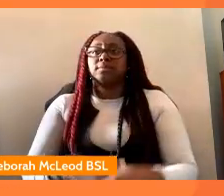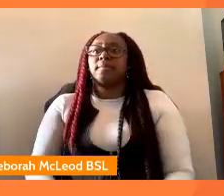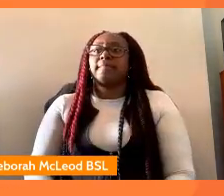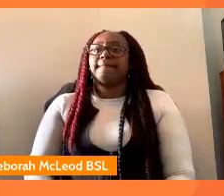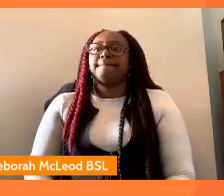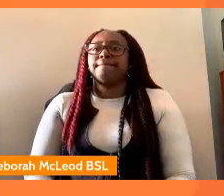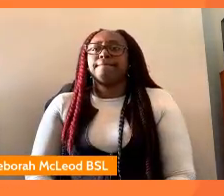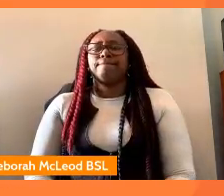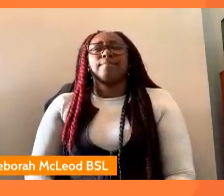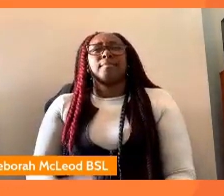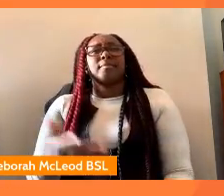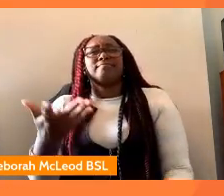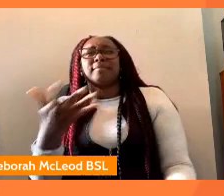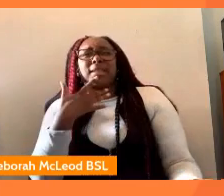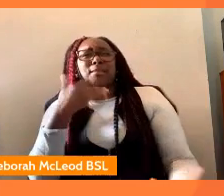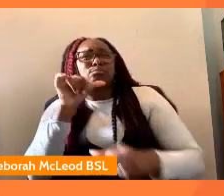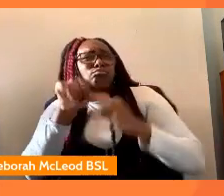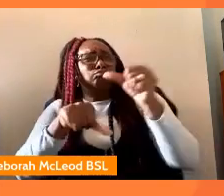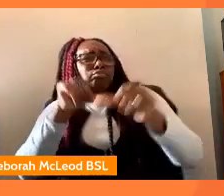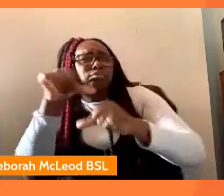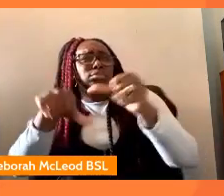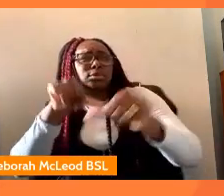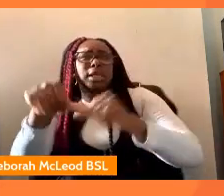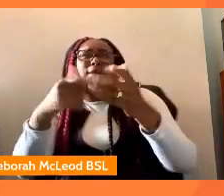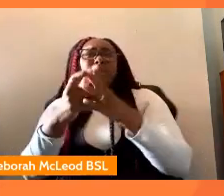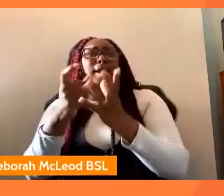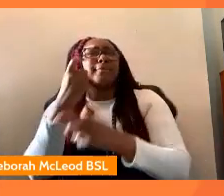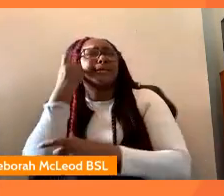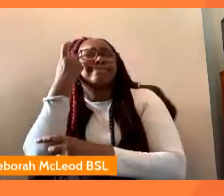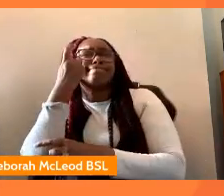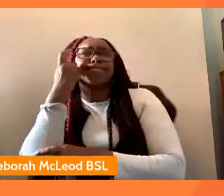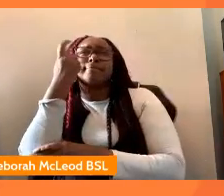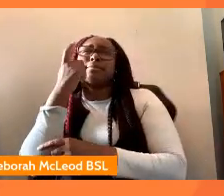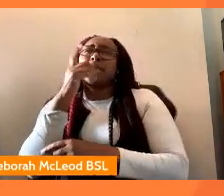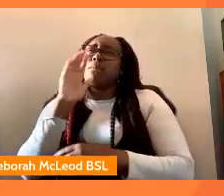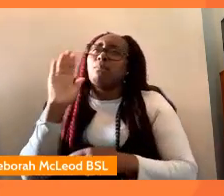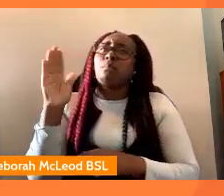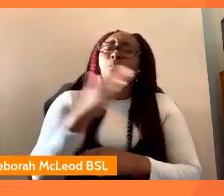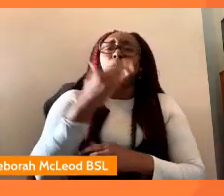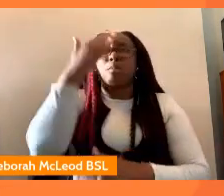And in the process, I hope that can help us consider the experiences of everyone.